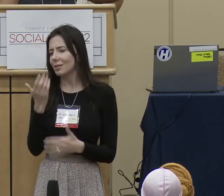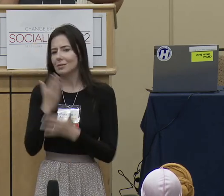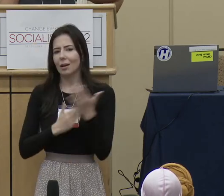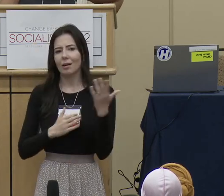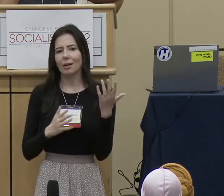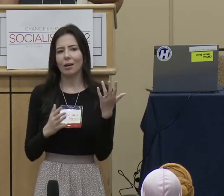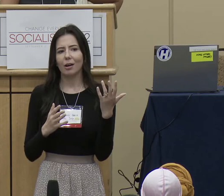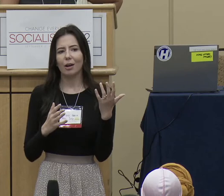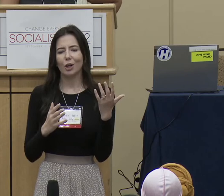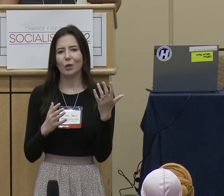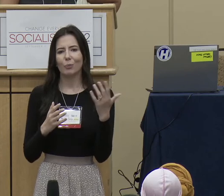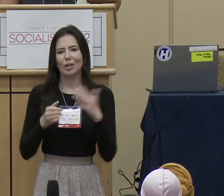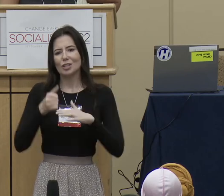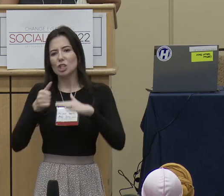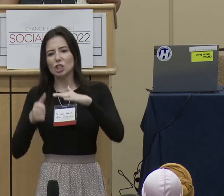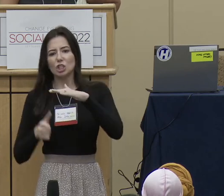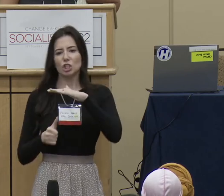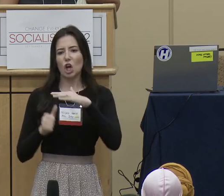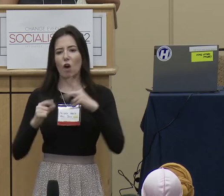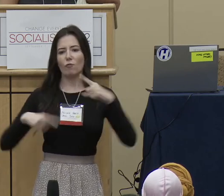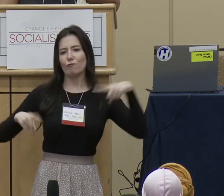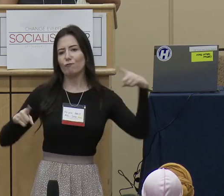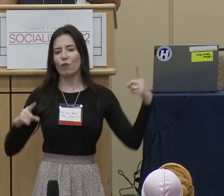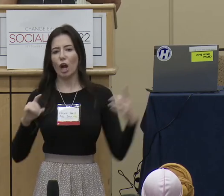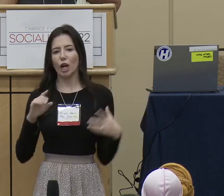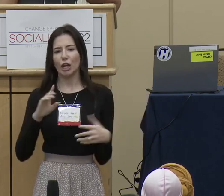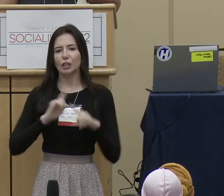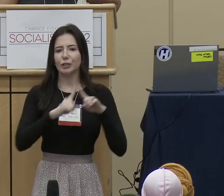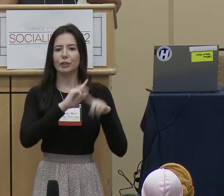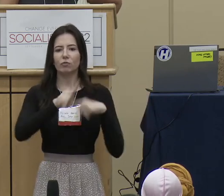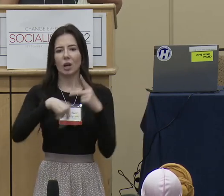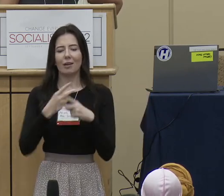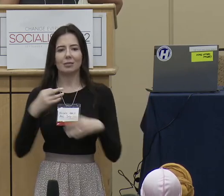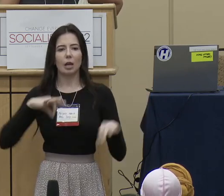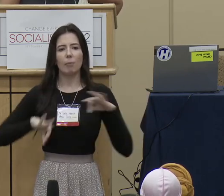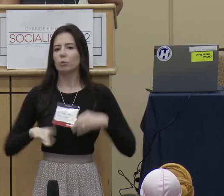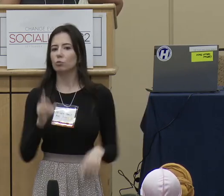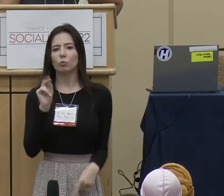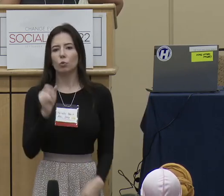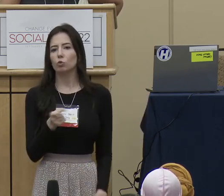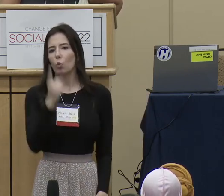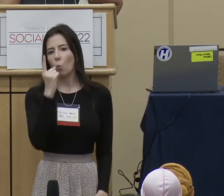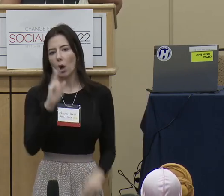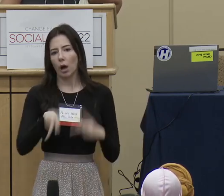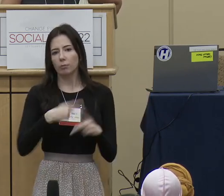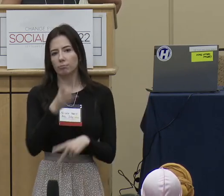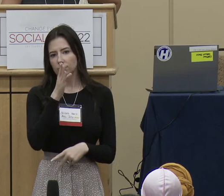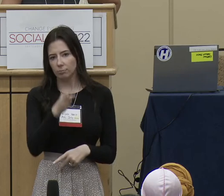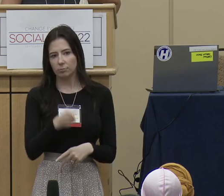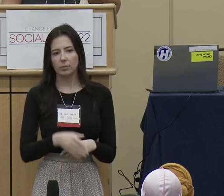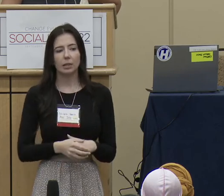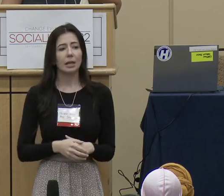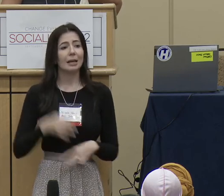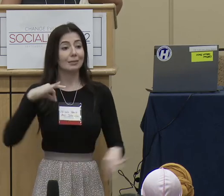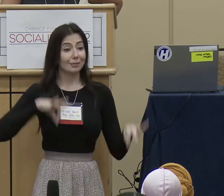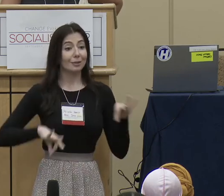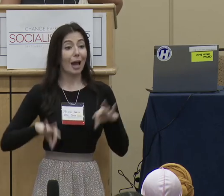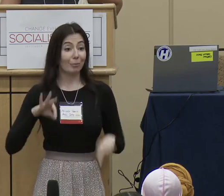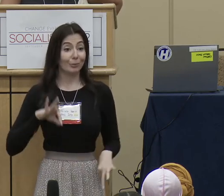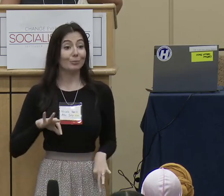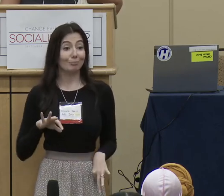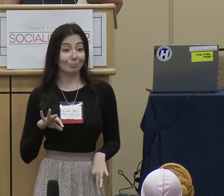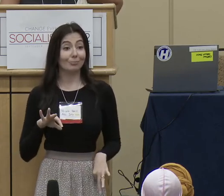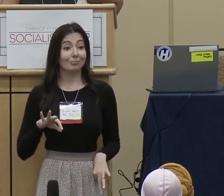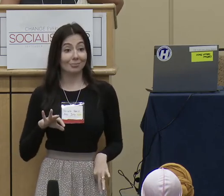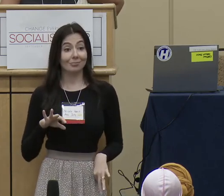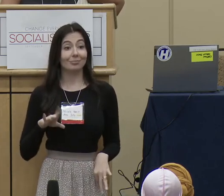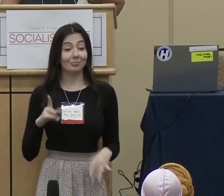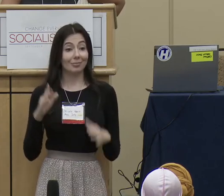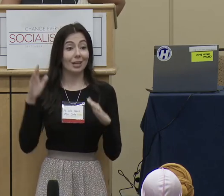one system and not some, you know, subvariety of capitalism .